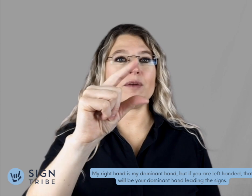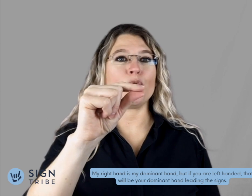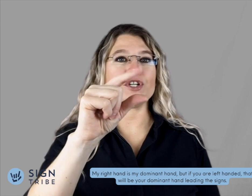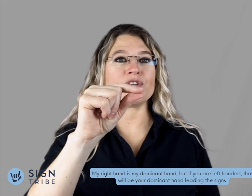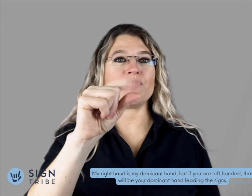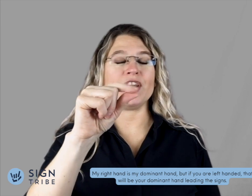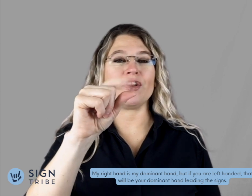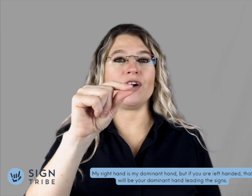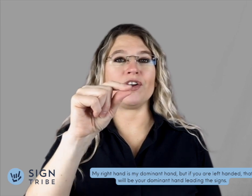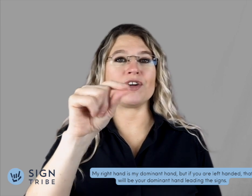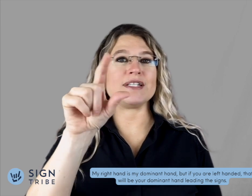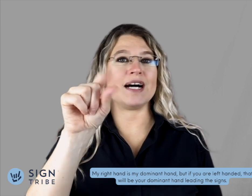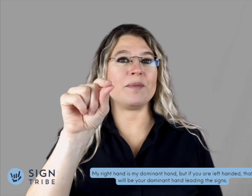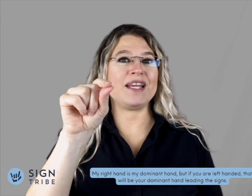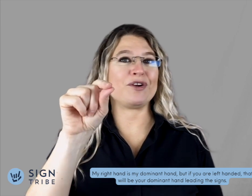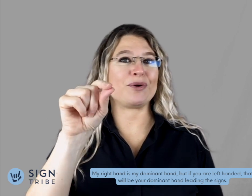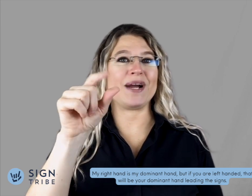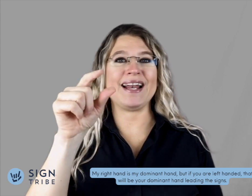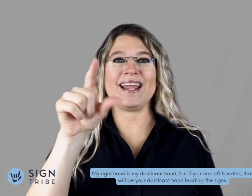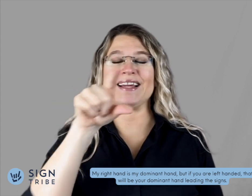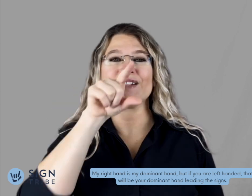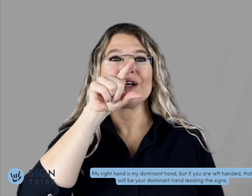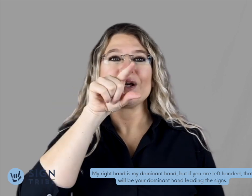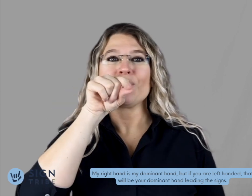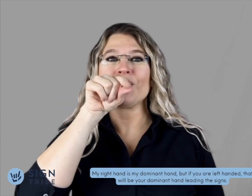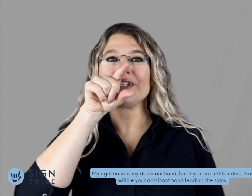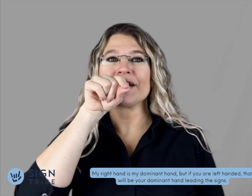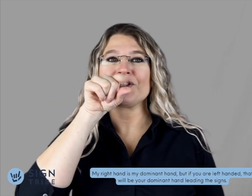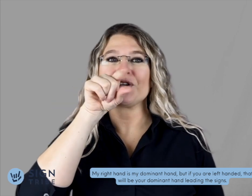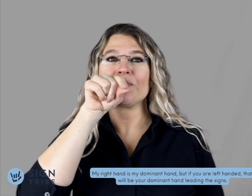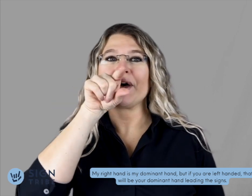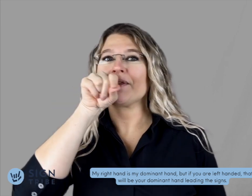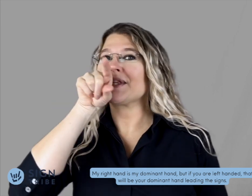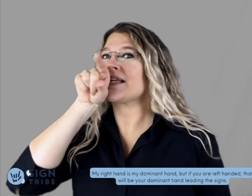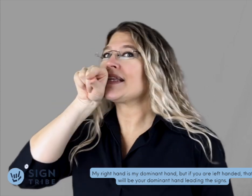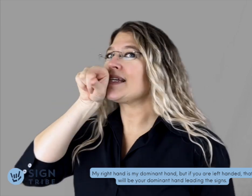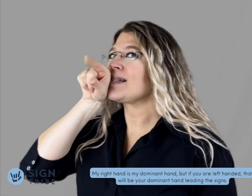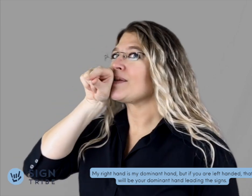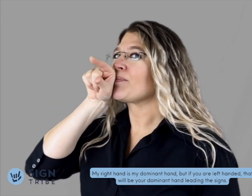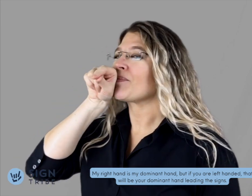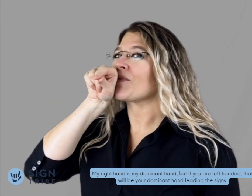pointer finger on your dominant or right hand will touch your mouth like this.